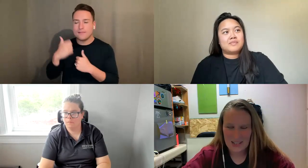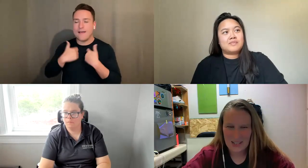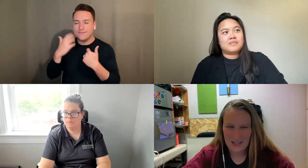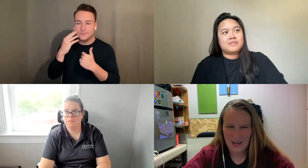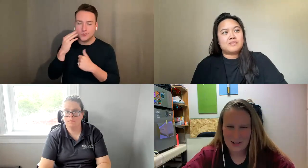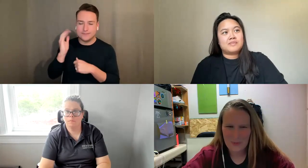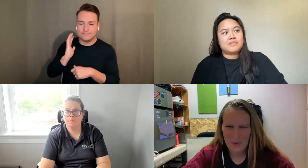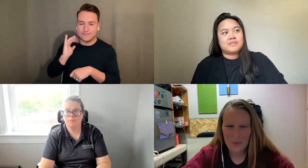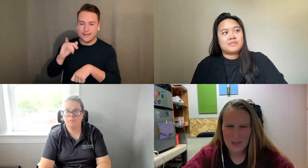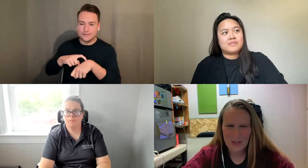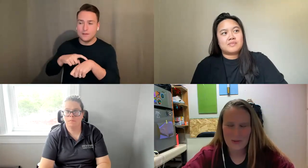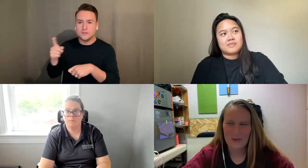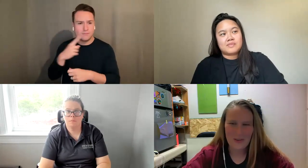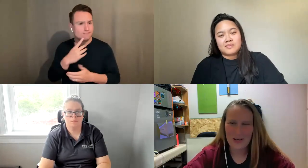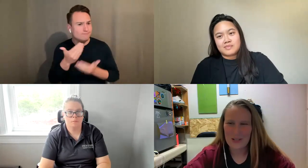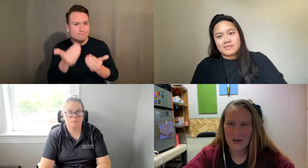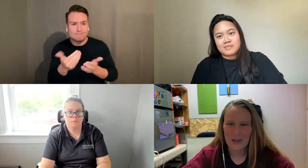And she said yeah, just buy my business for $5,000.